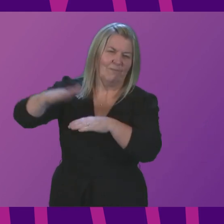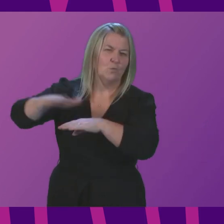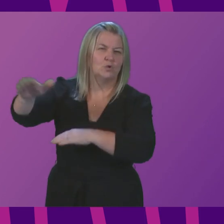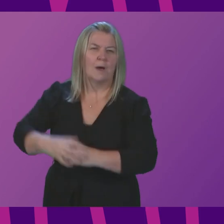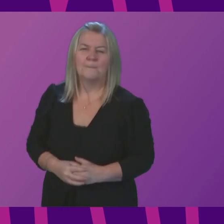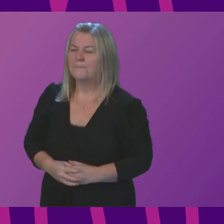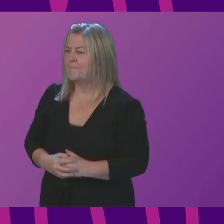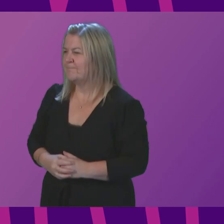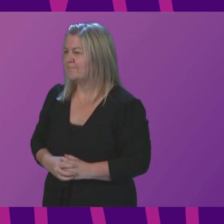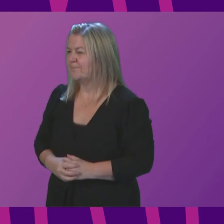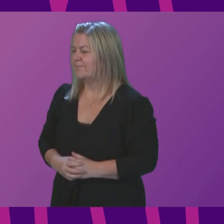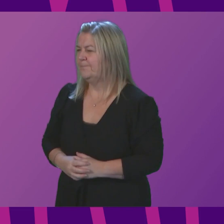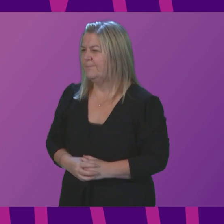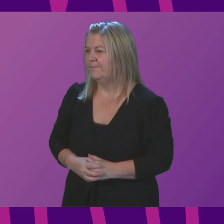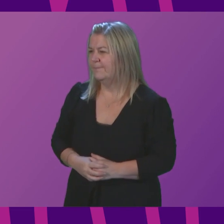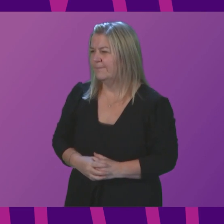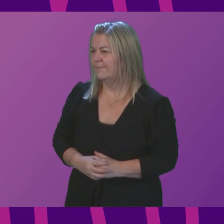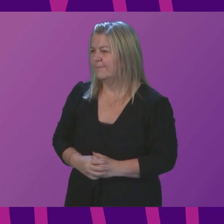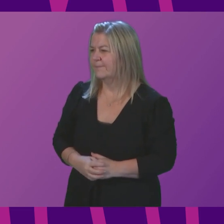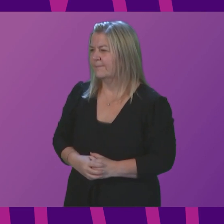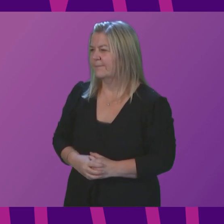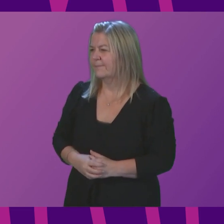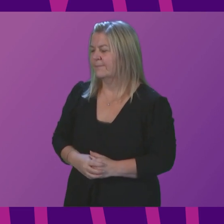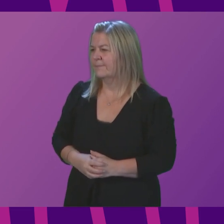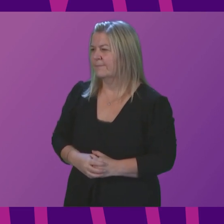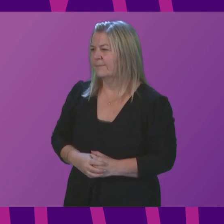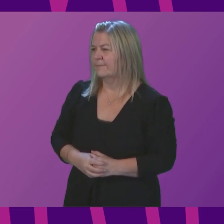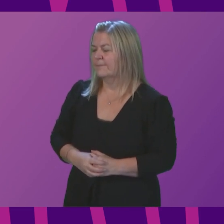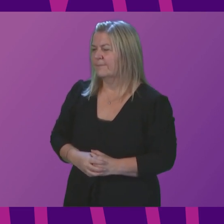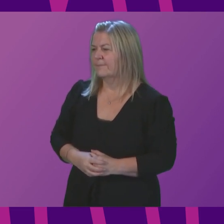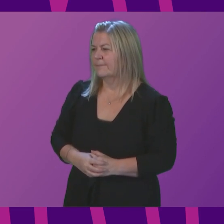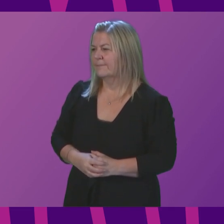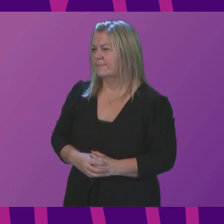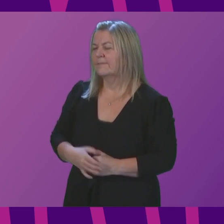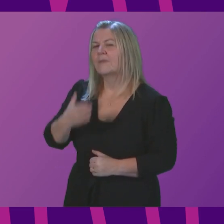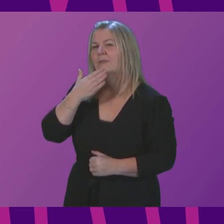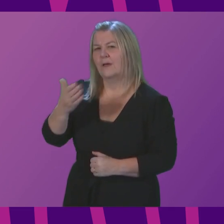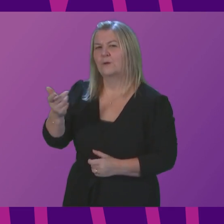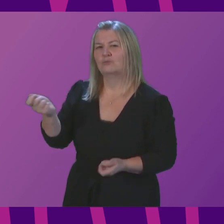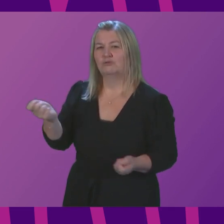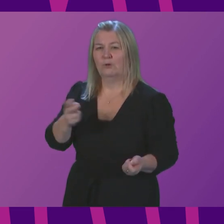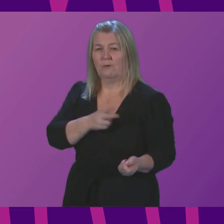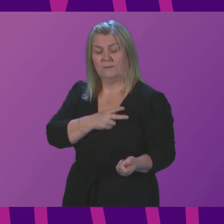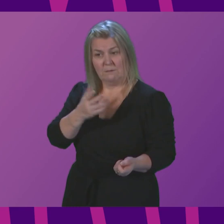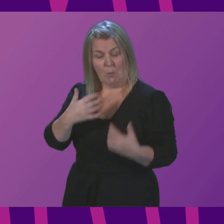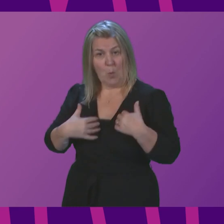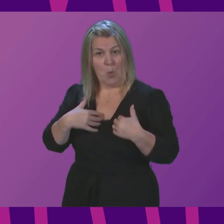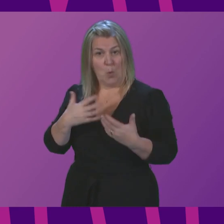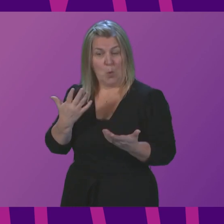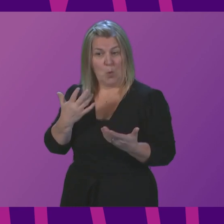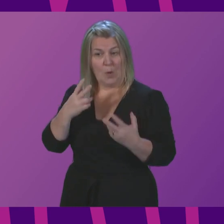I look forward to the publication of that internal research.